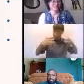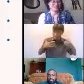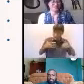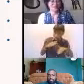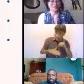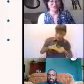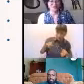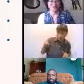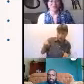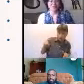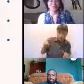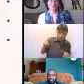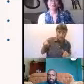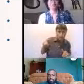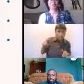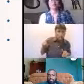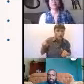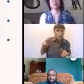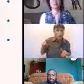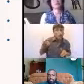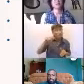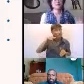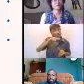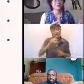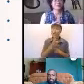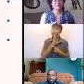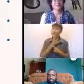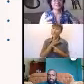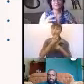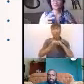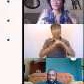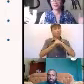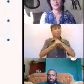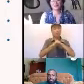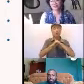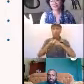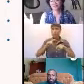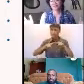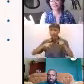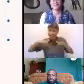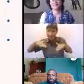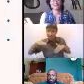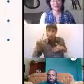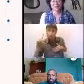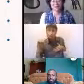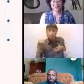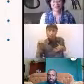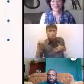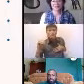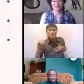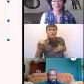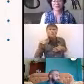Because, even though inclusion is about including people of diverse backgrounds into a space,